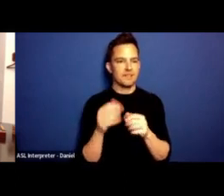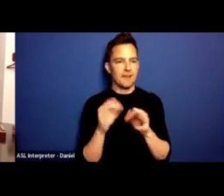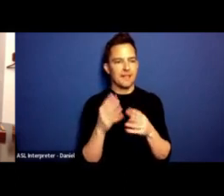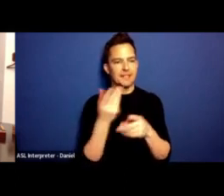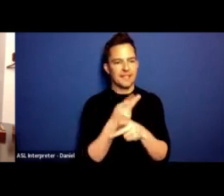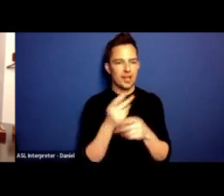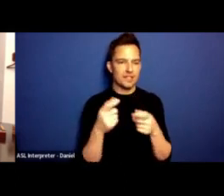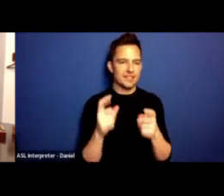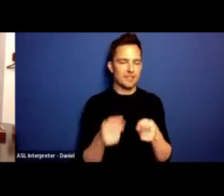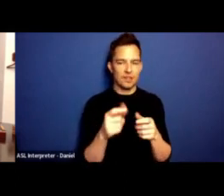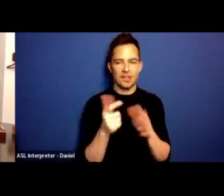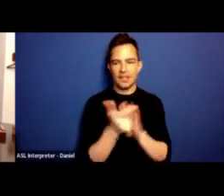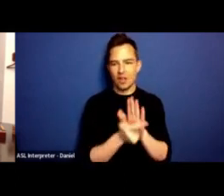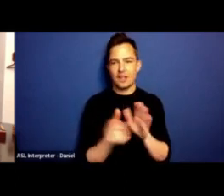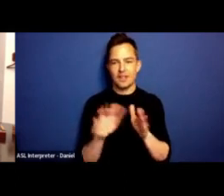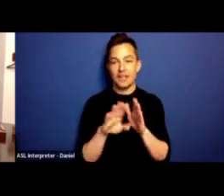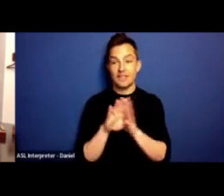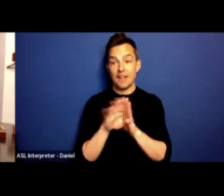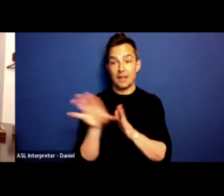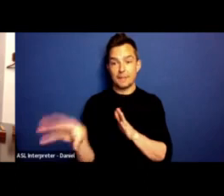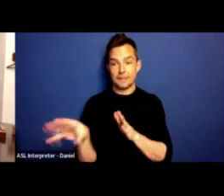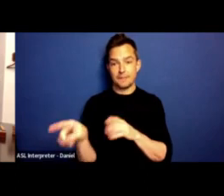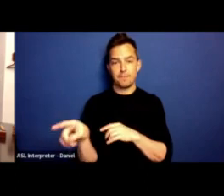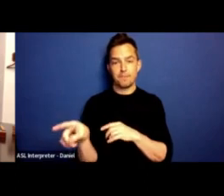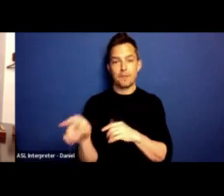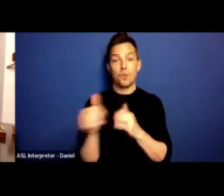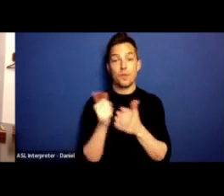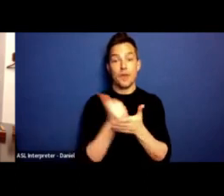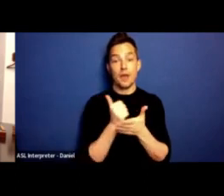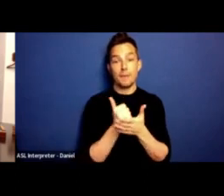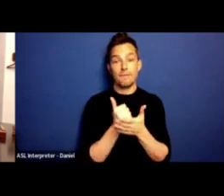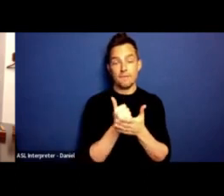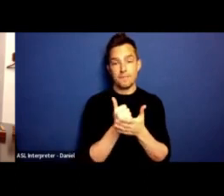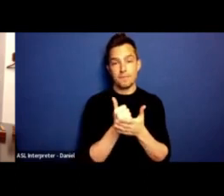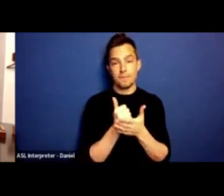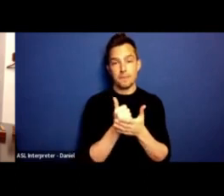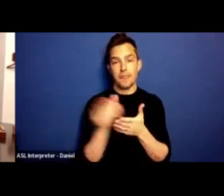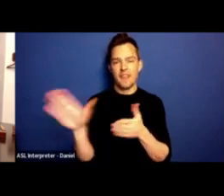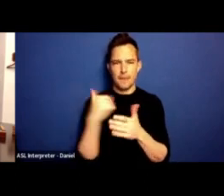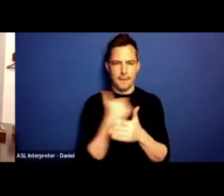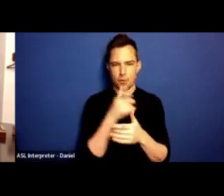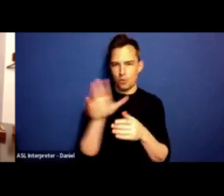councils, and they developed with the help of their members who were professionals, family